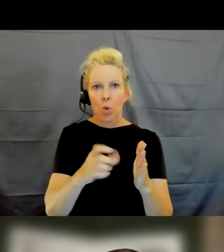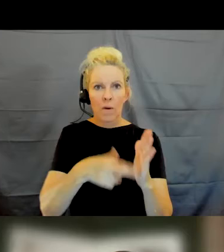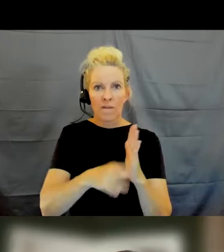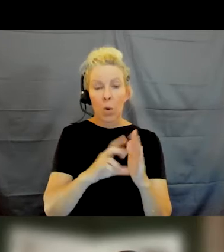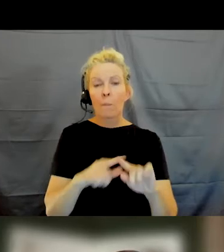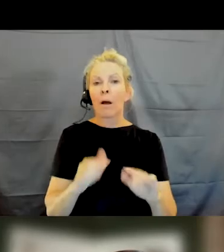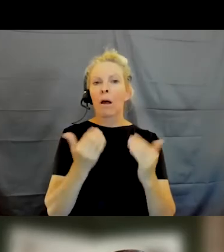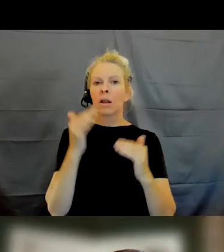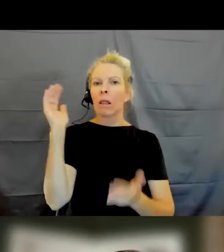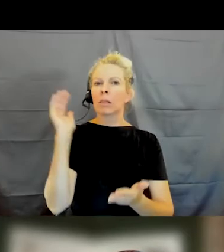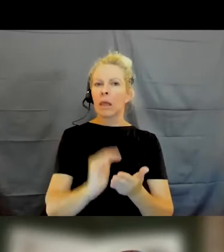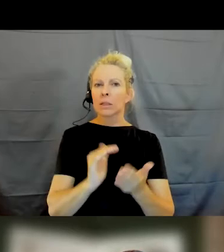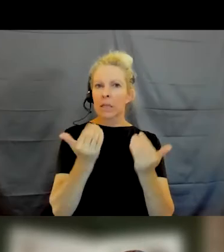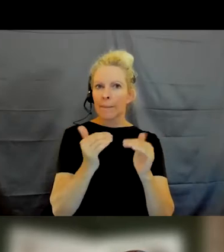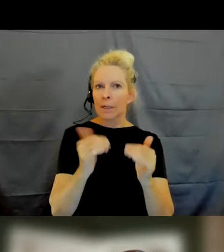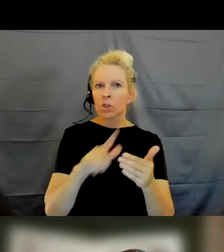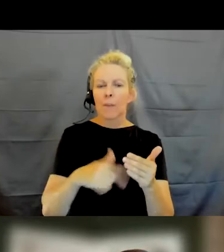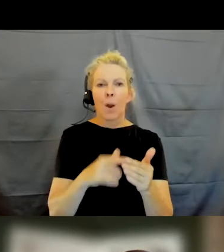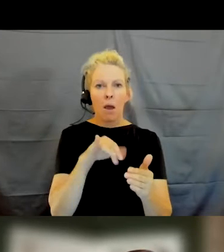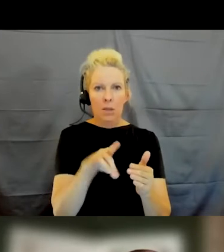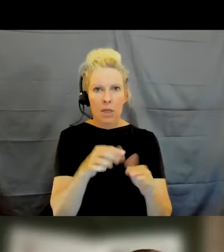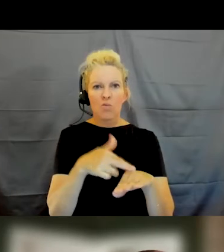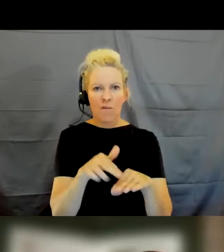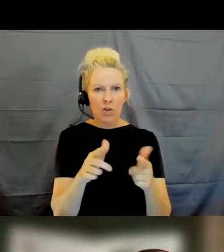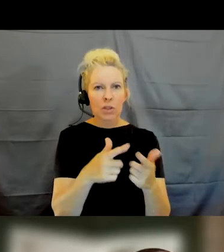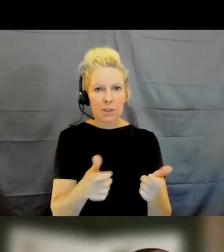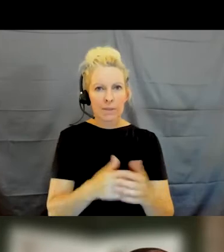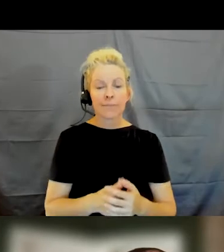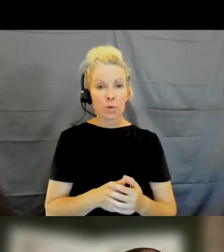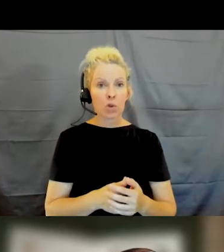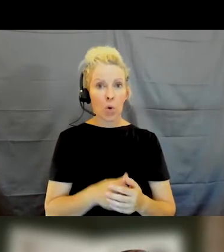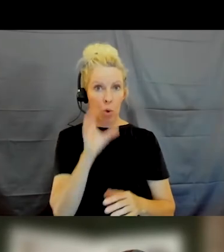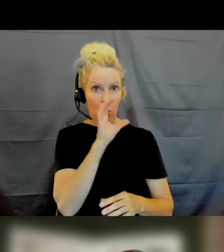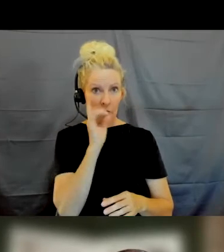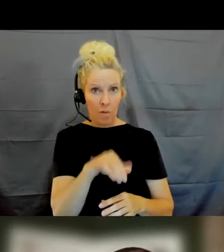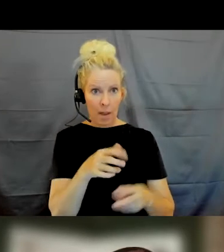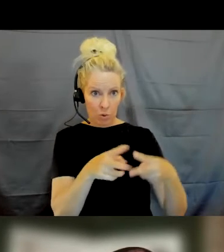ID preferences and such. Again, look for these things. Somebody is going to say, well, wait,